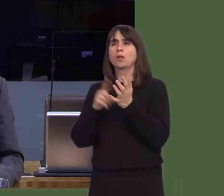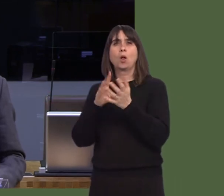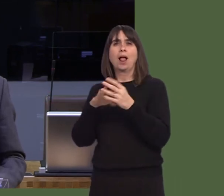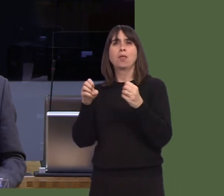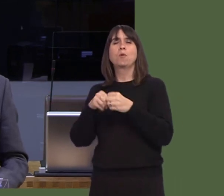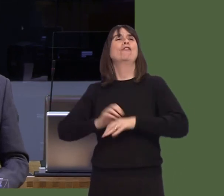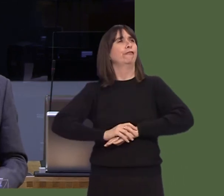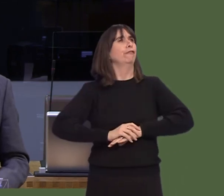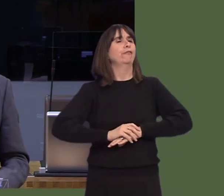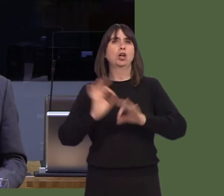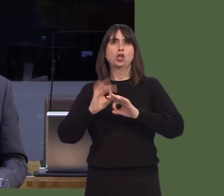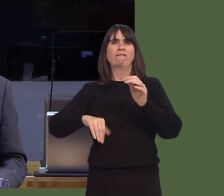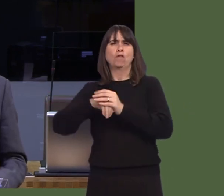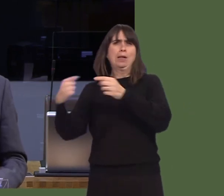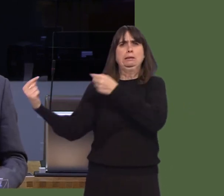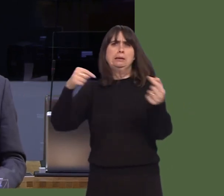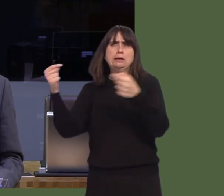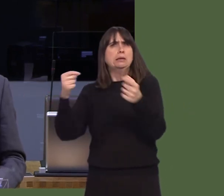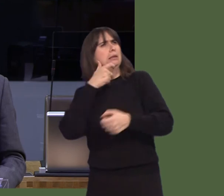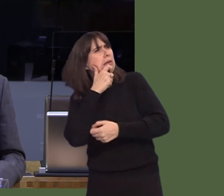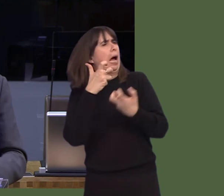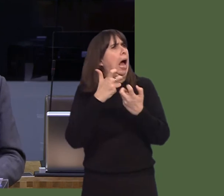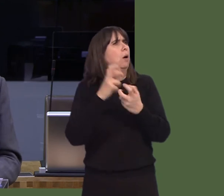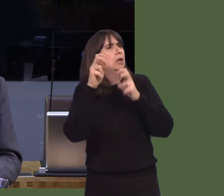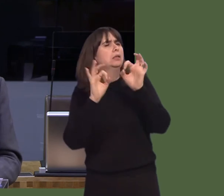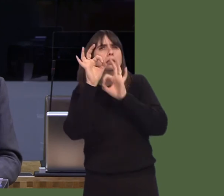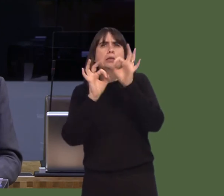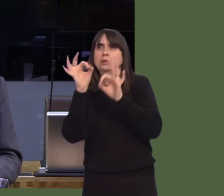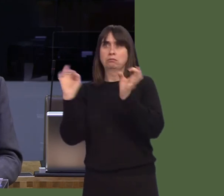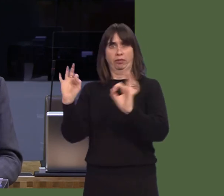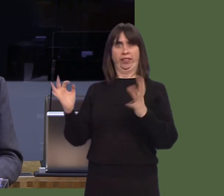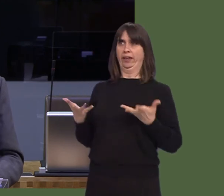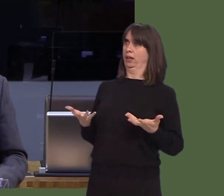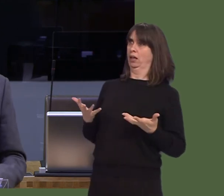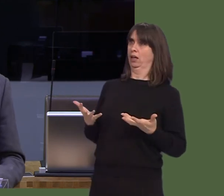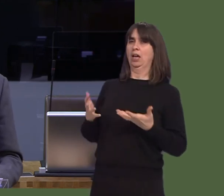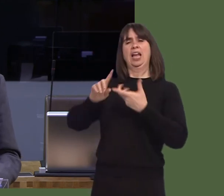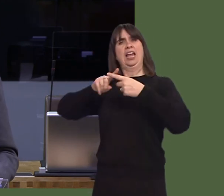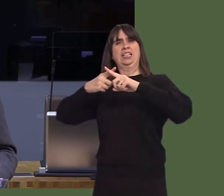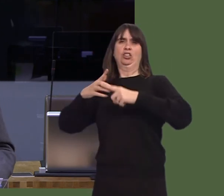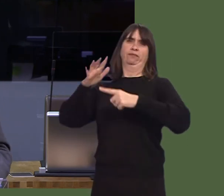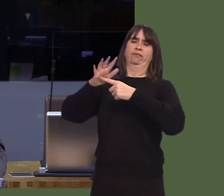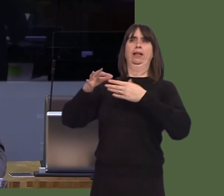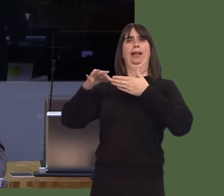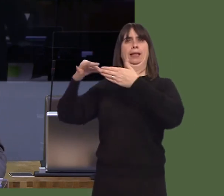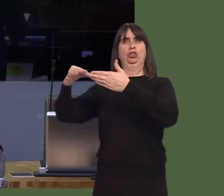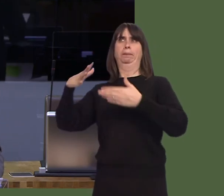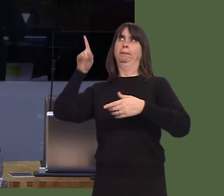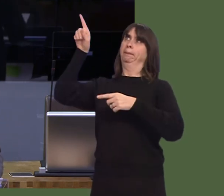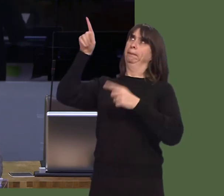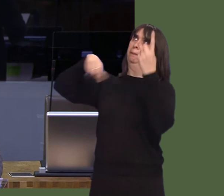There's no way at all of arguingóand I don't think that the Member is arguing thisóthat